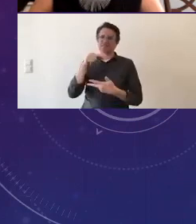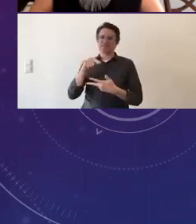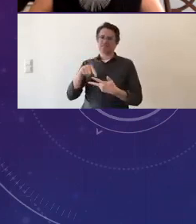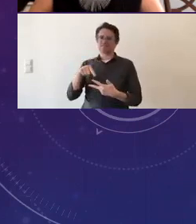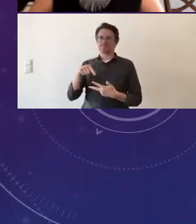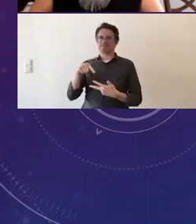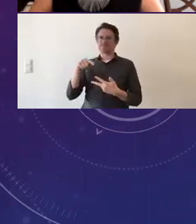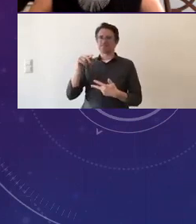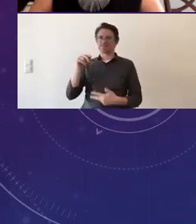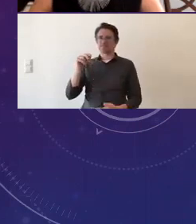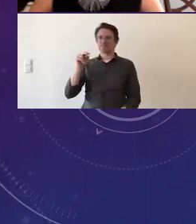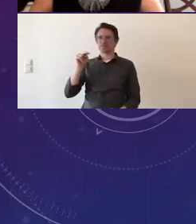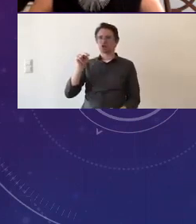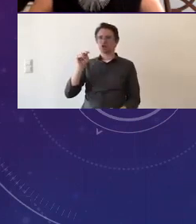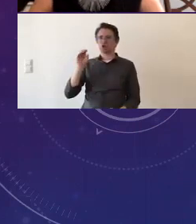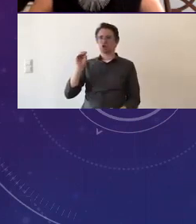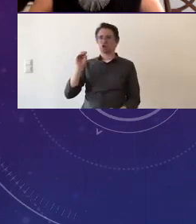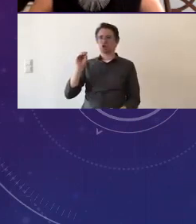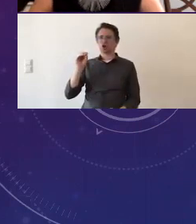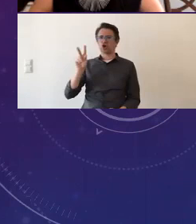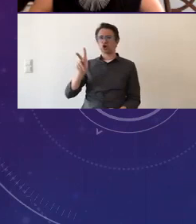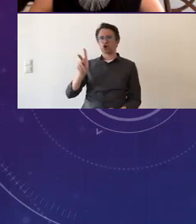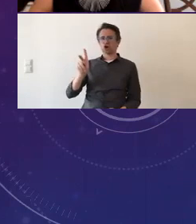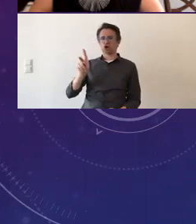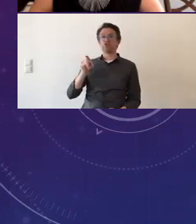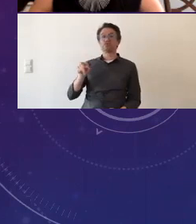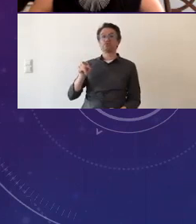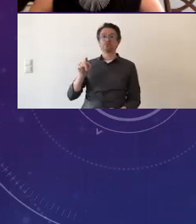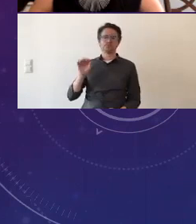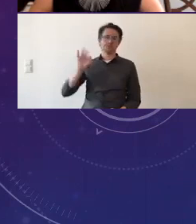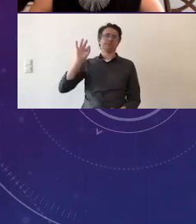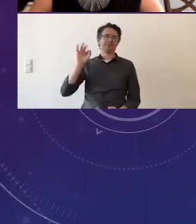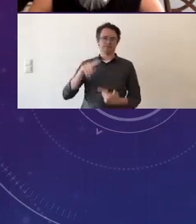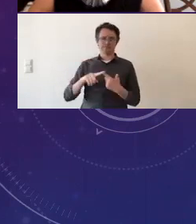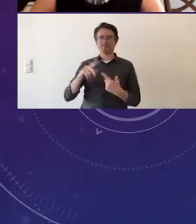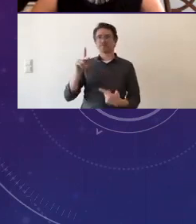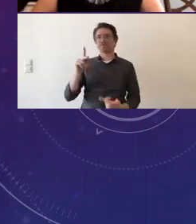the silhouette of a little boy as he Friedan underneath the tree the other